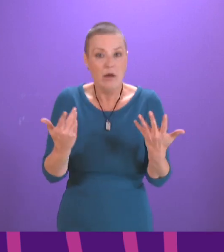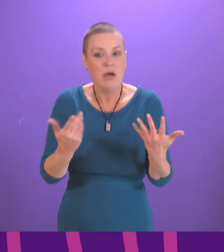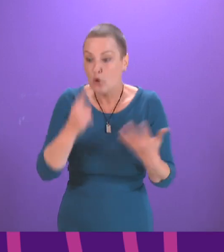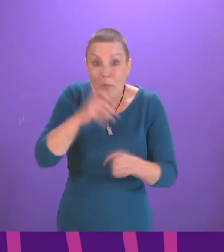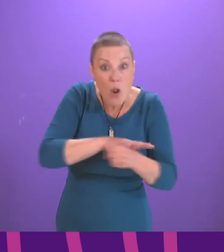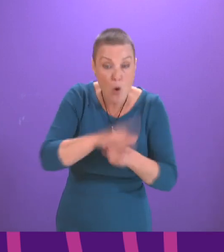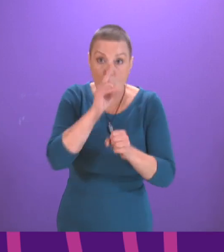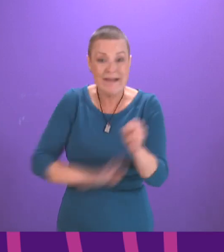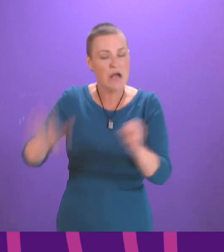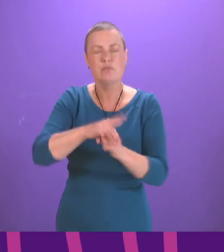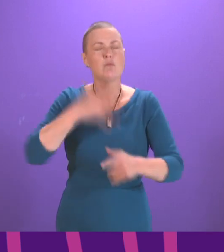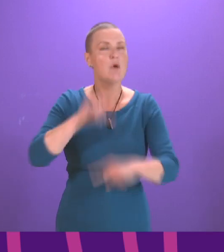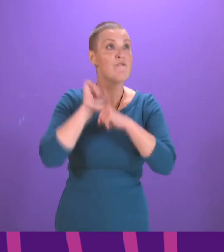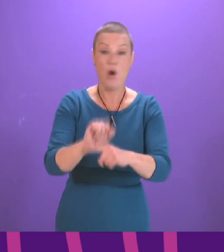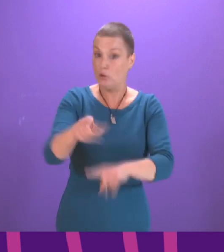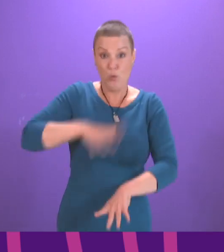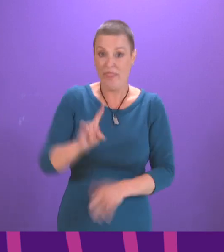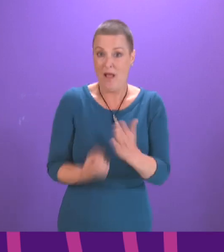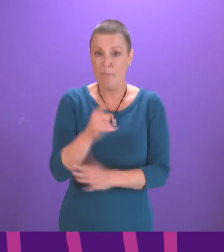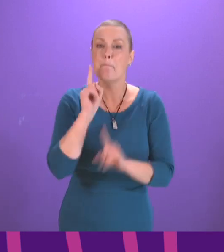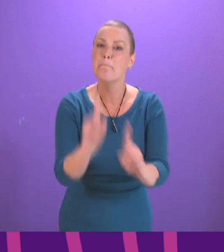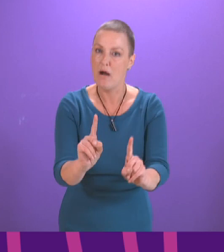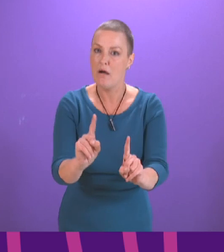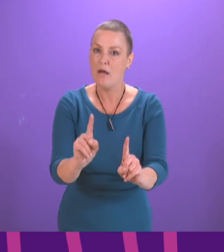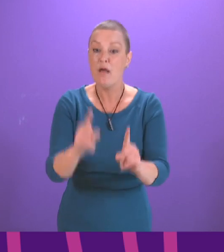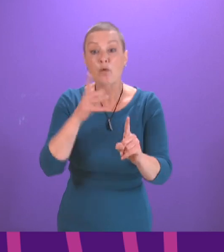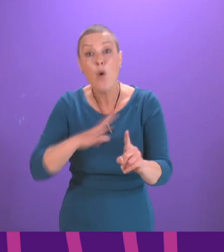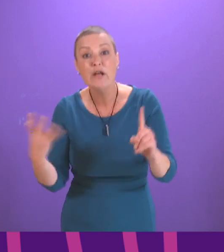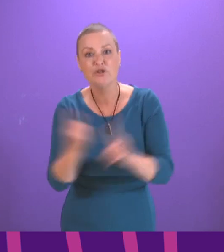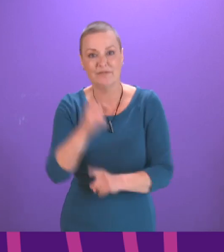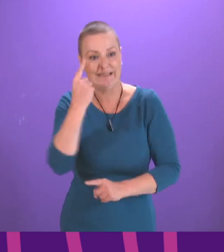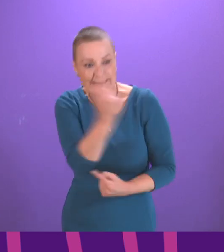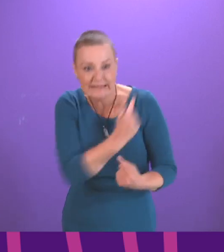We want to avoid that, obviously. However, to achieve that, we must all play our part.